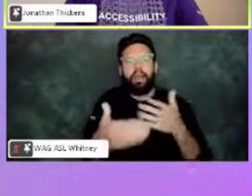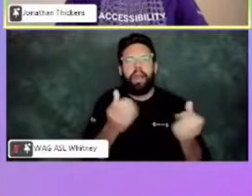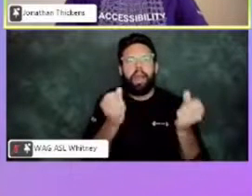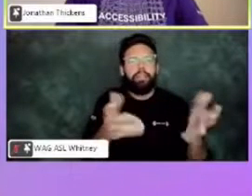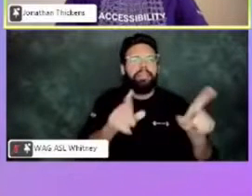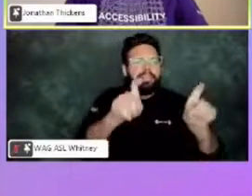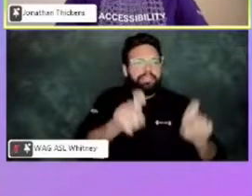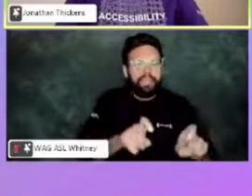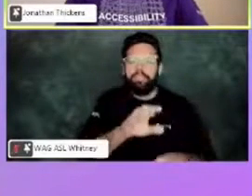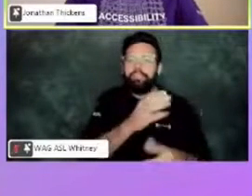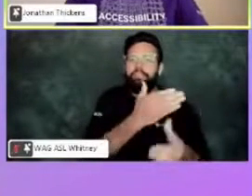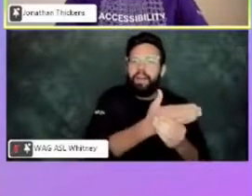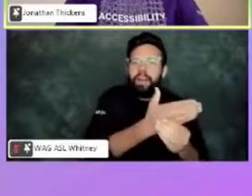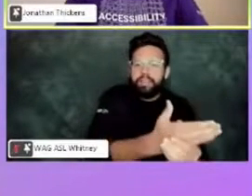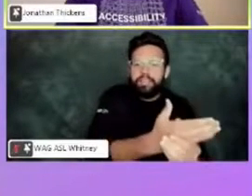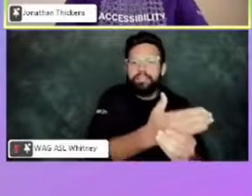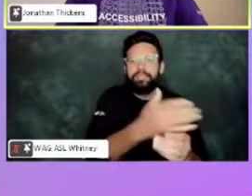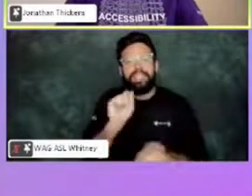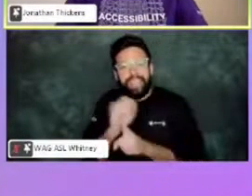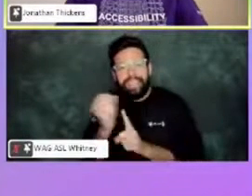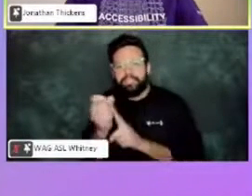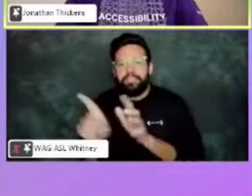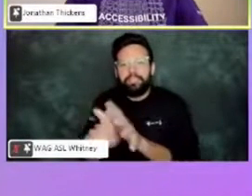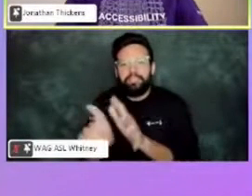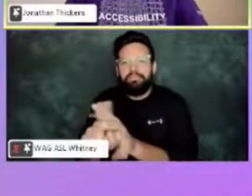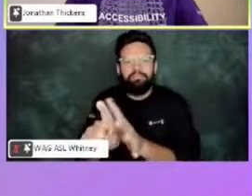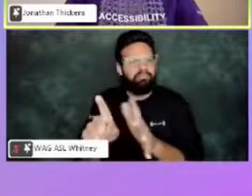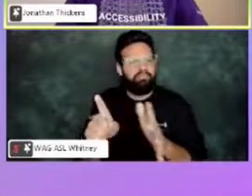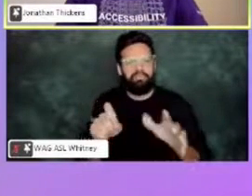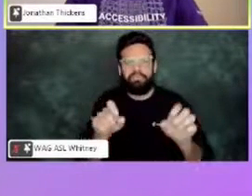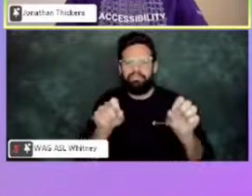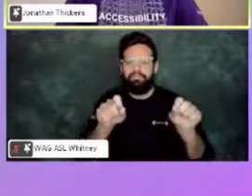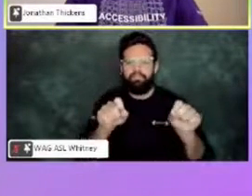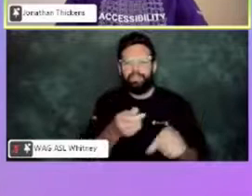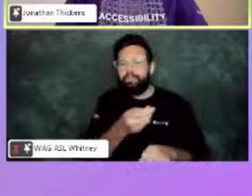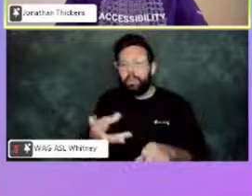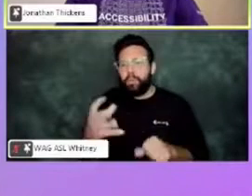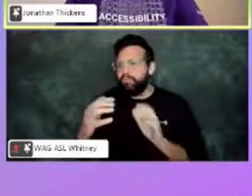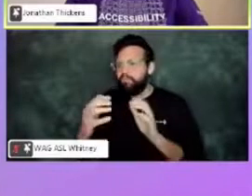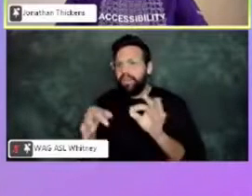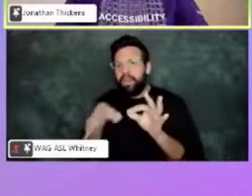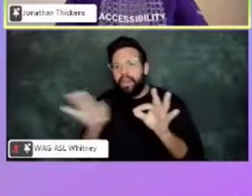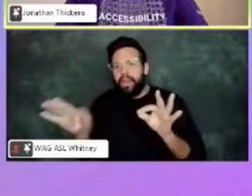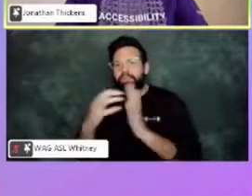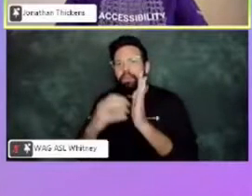the entire implementation can be done with just a few lines of code copied and pasted into configuration files.